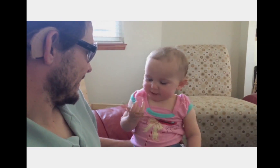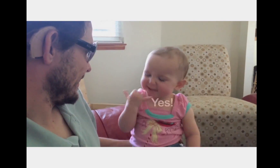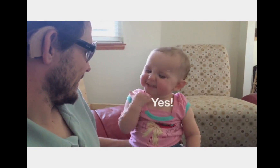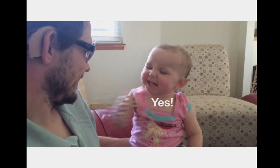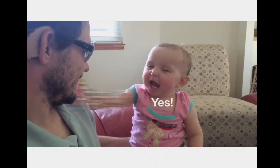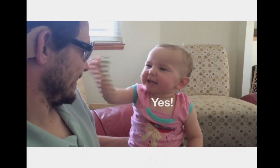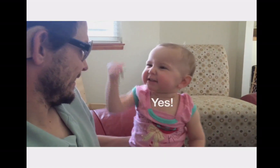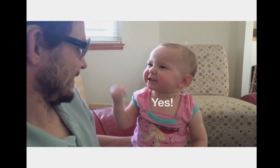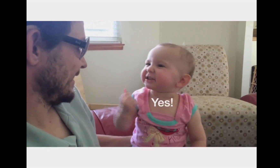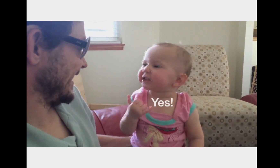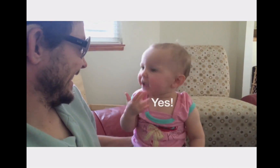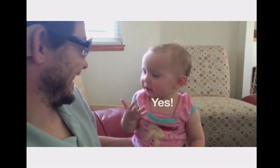[Yes!]